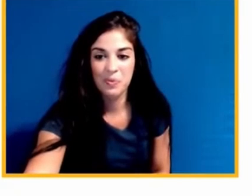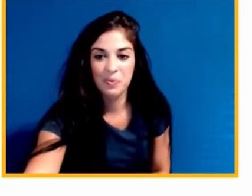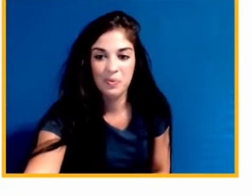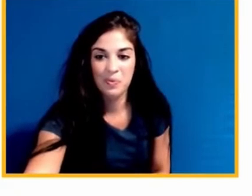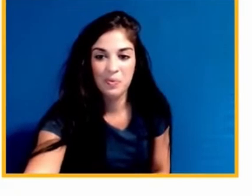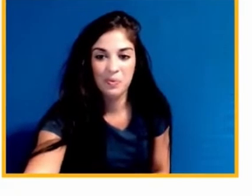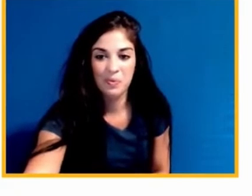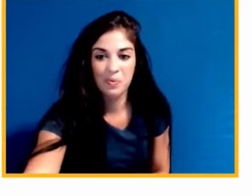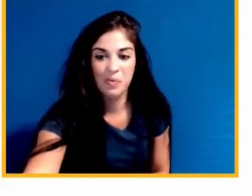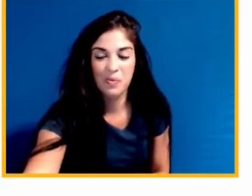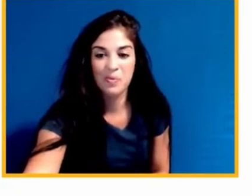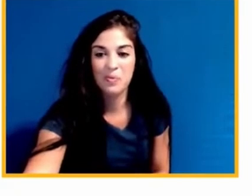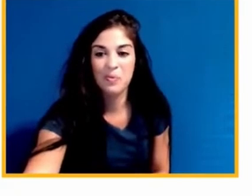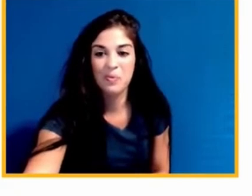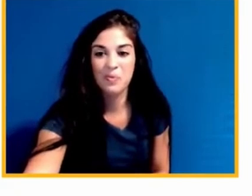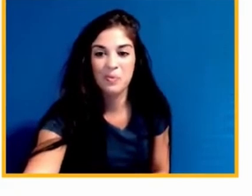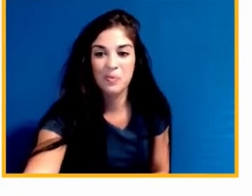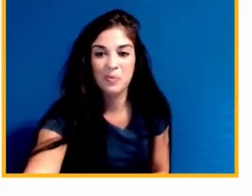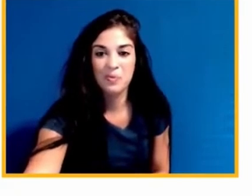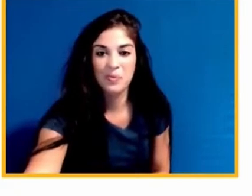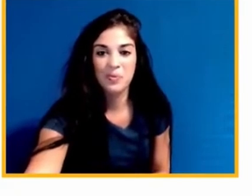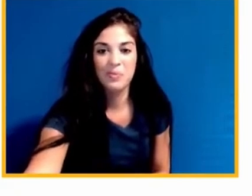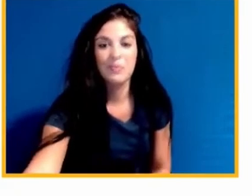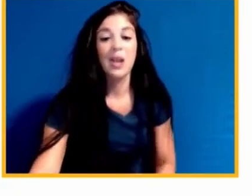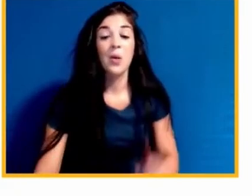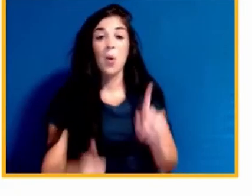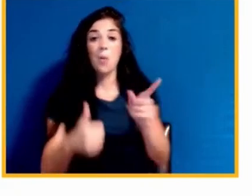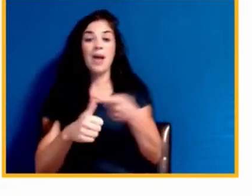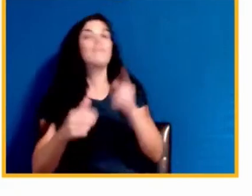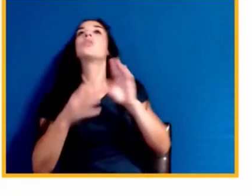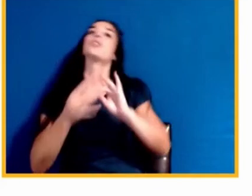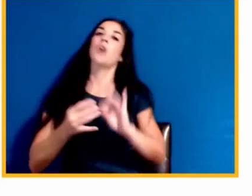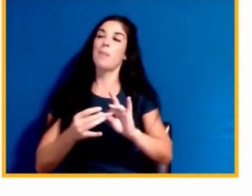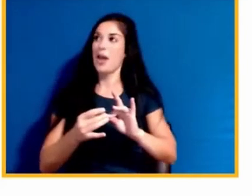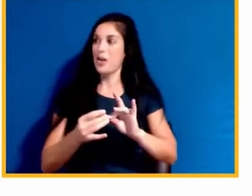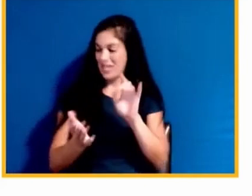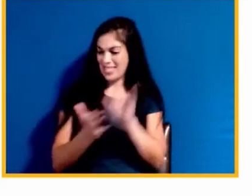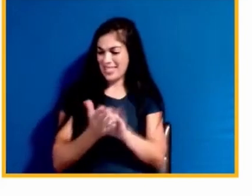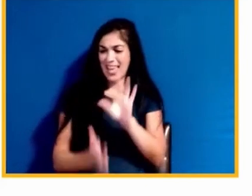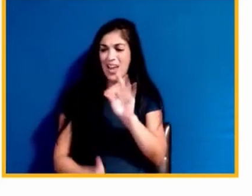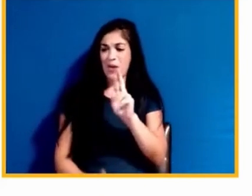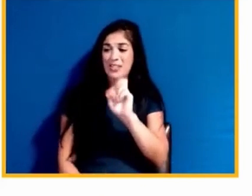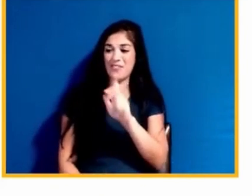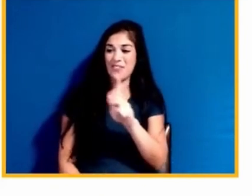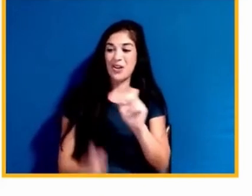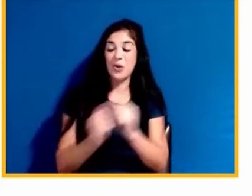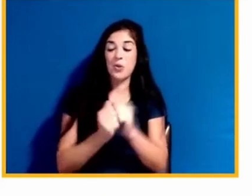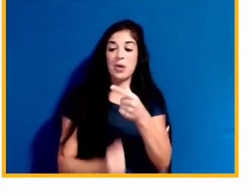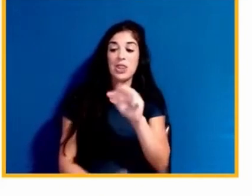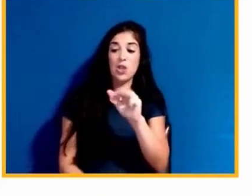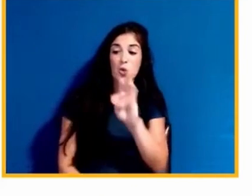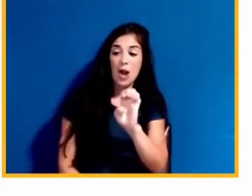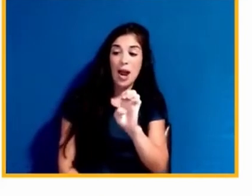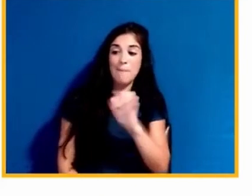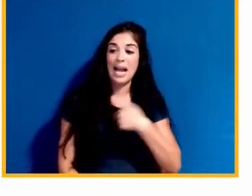mouth about that nice funk into the that grime, no that was, I enjoyed that performance. There was a